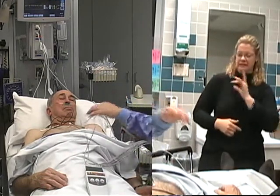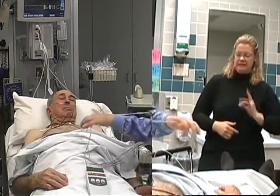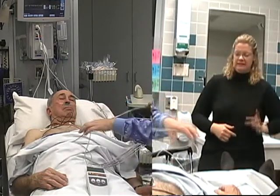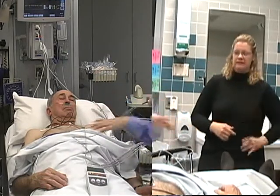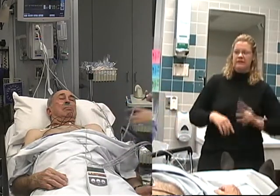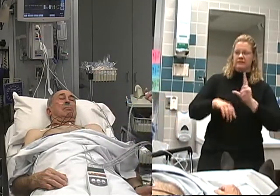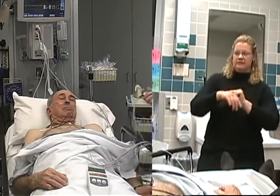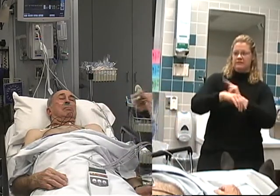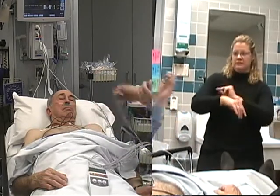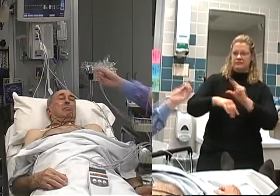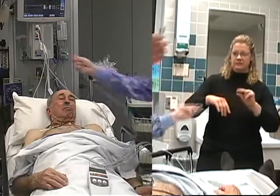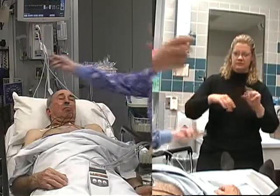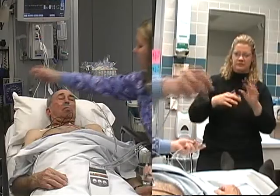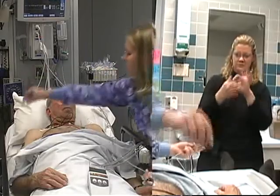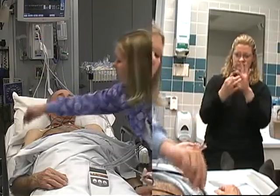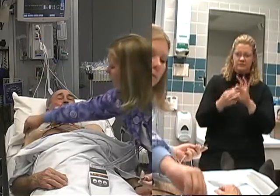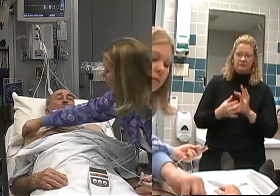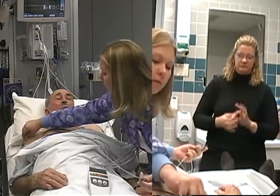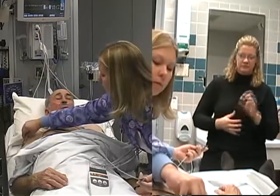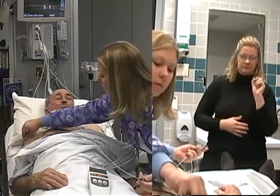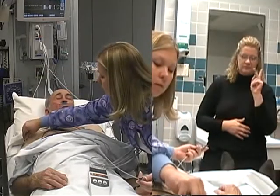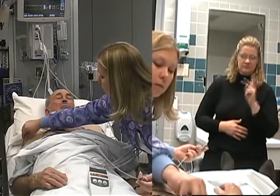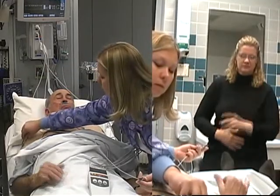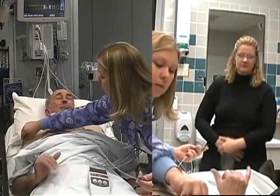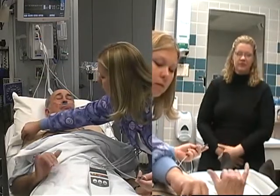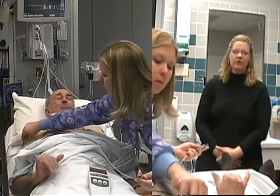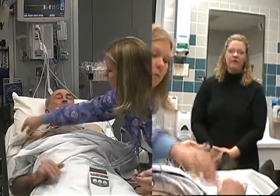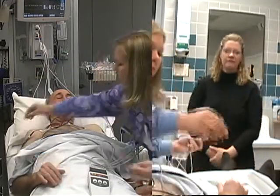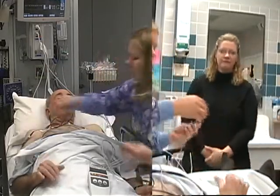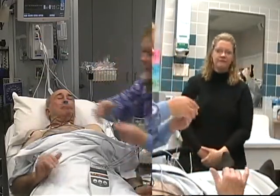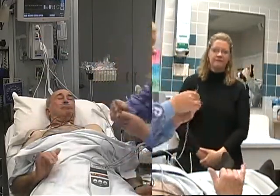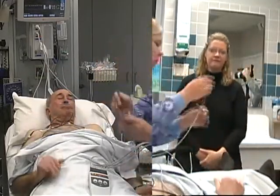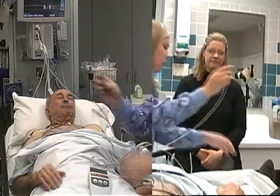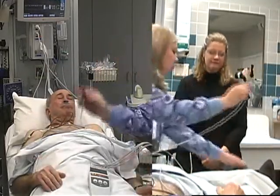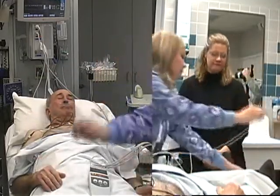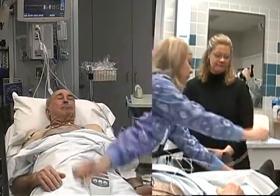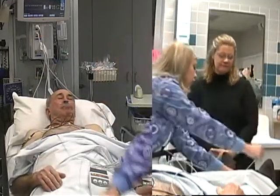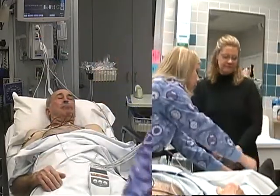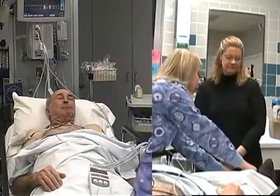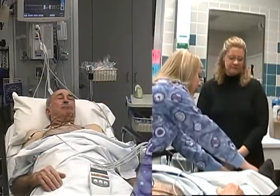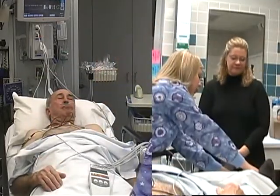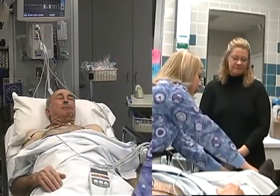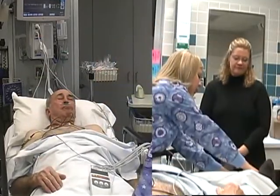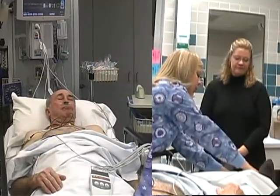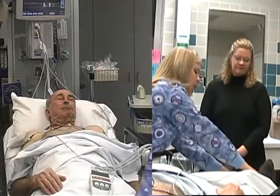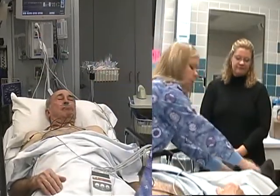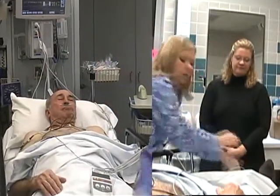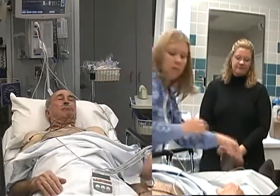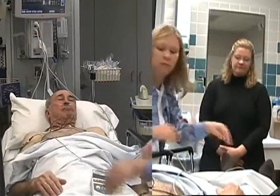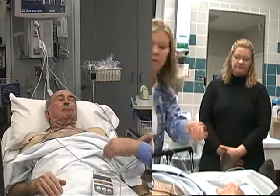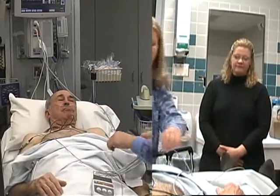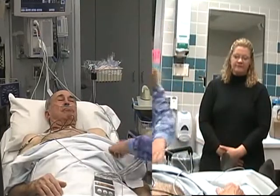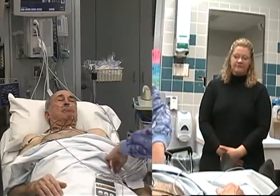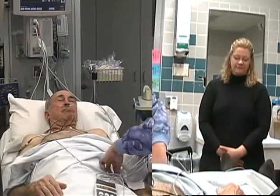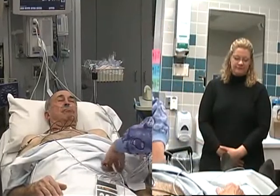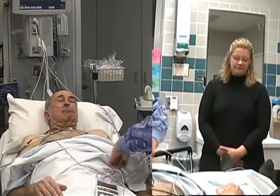I: Okay.